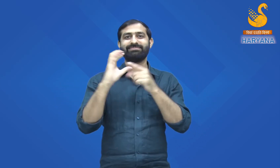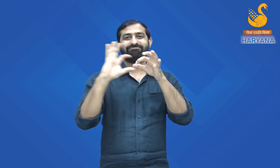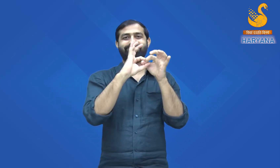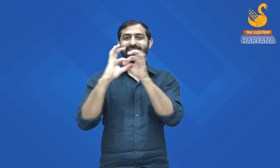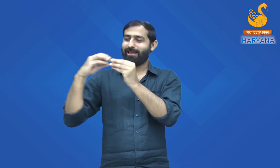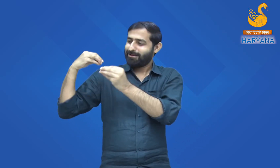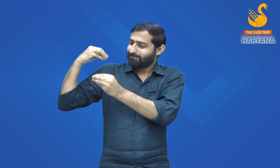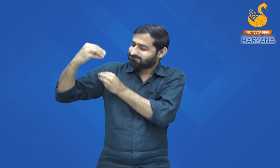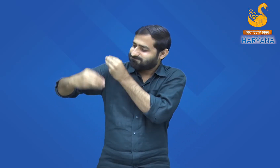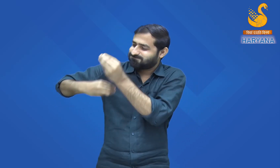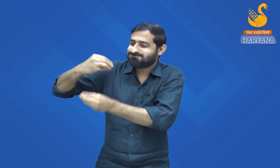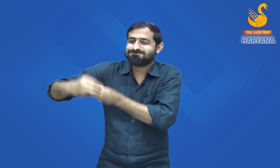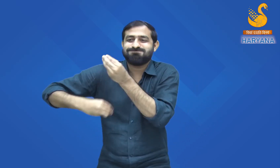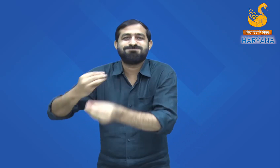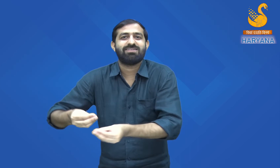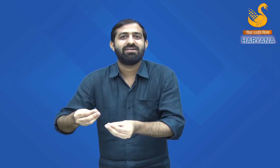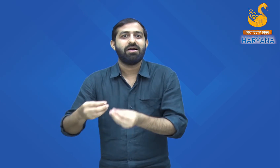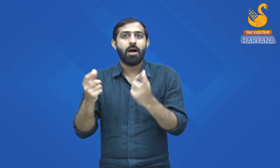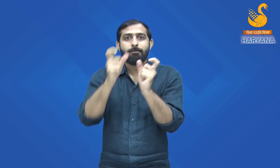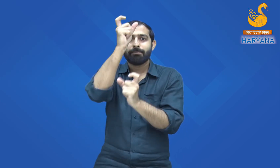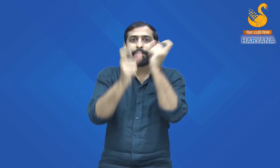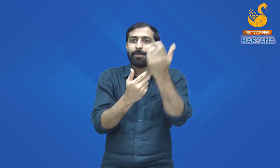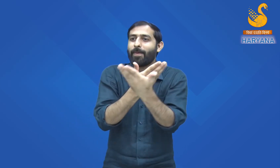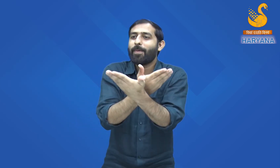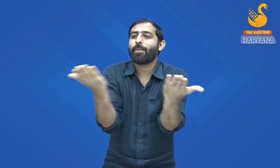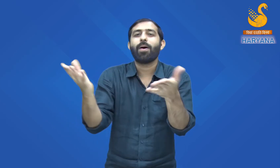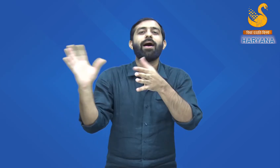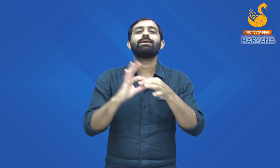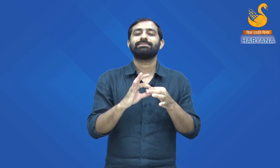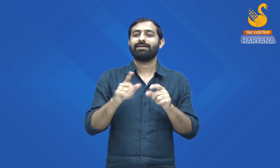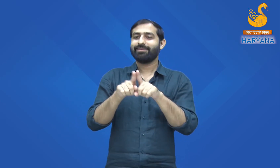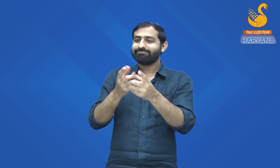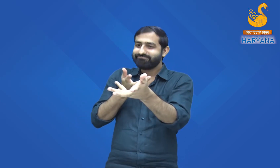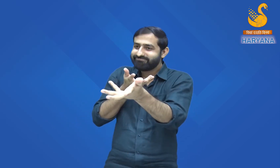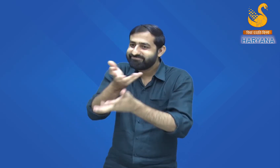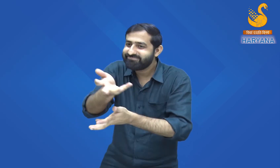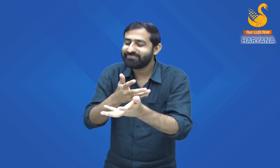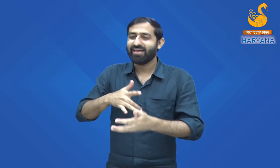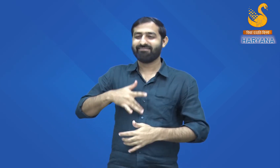share a very strong bond with each other. The people relate to each other through the expression of